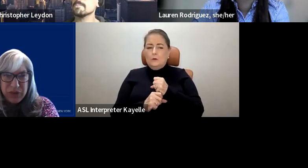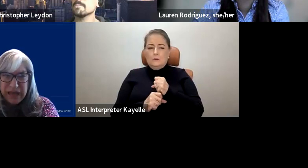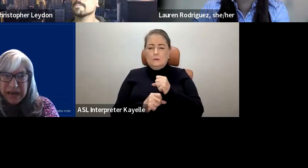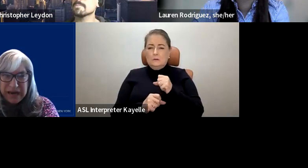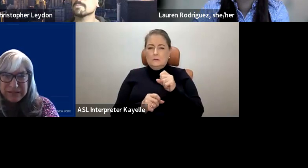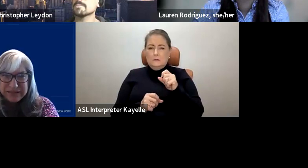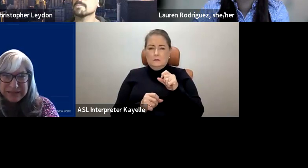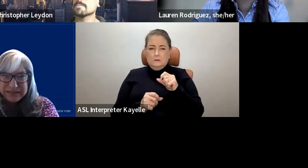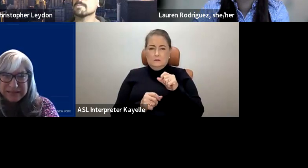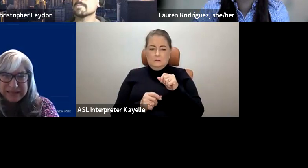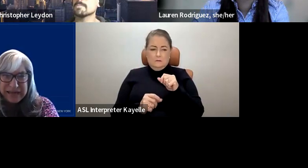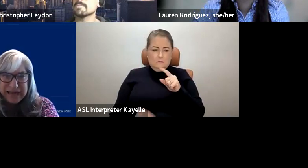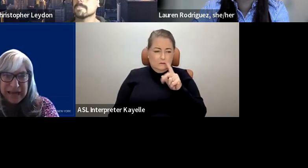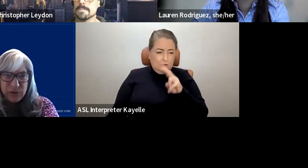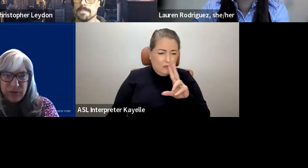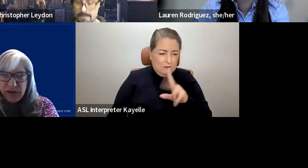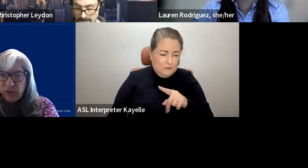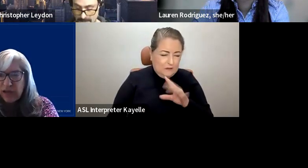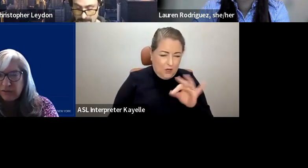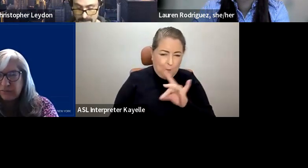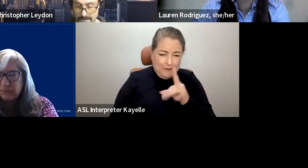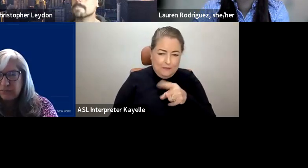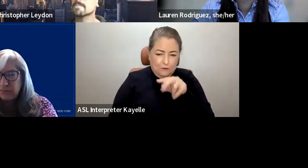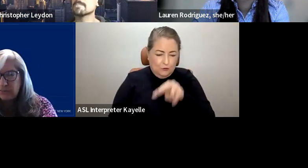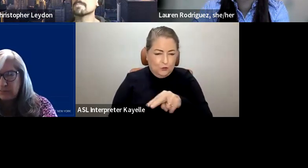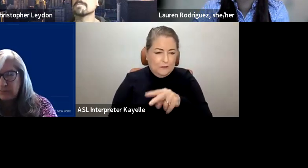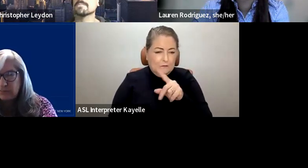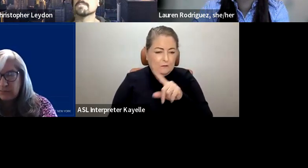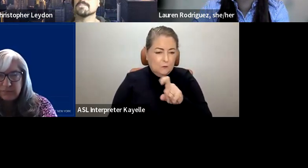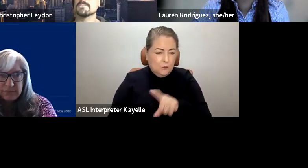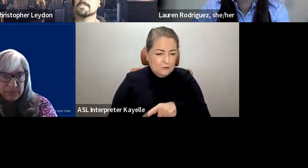[Mark Greenfield] So I'm looking up the, I don't know if I know that. Yeah. So I